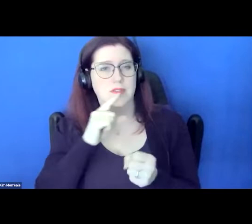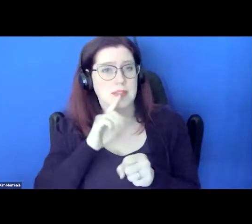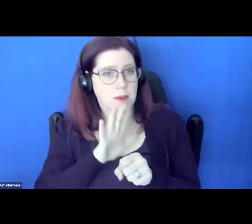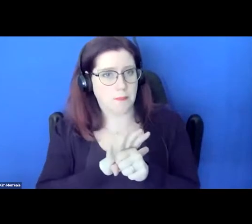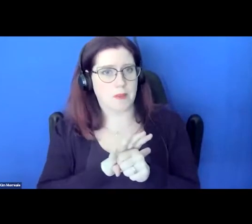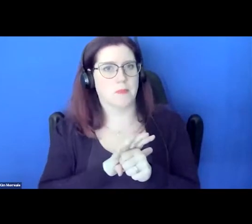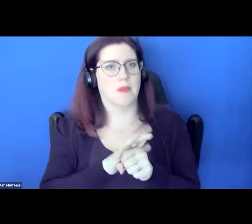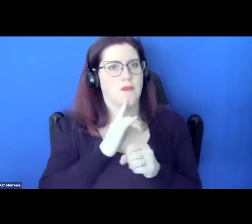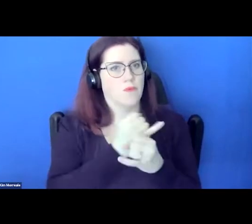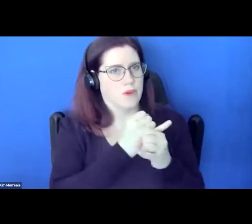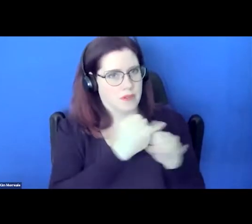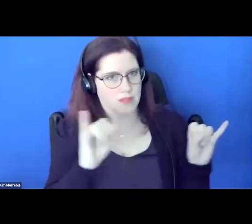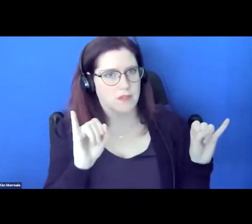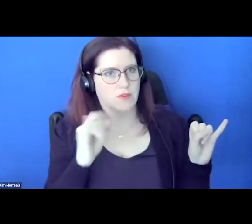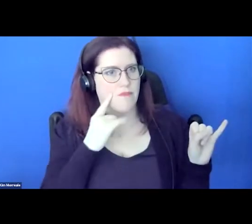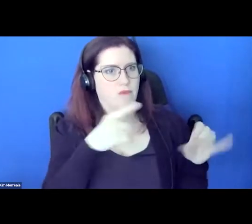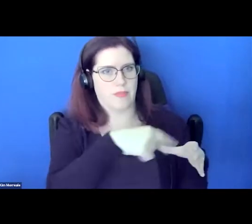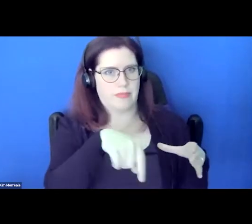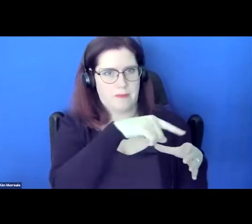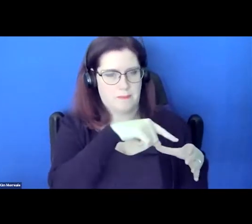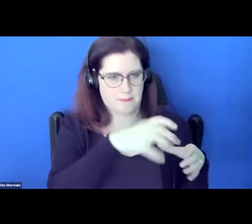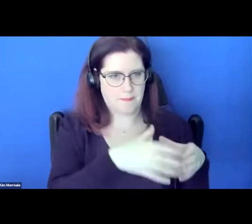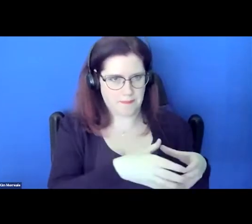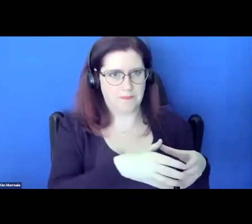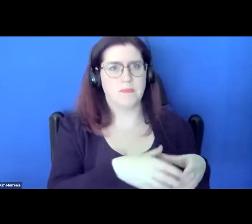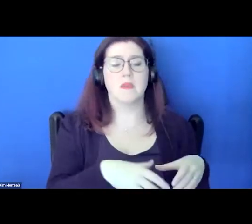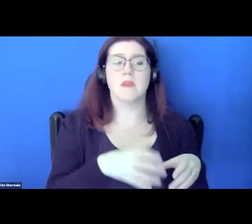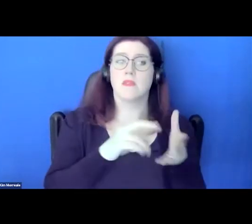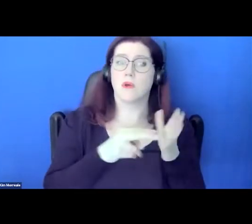and self-government. Its purpose was to ensure that all executive departments